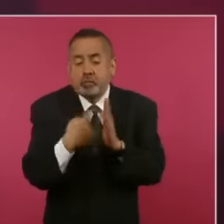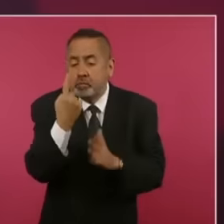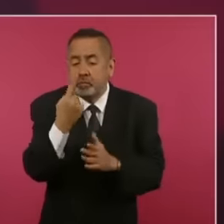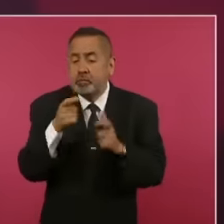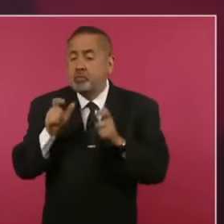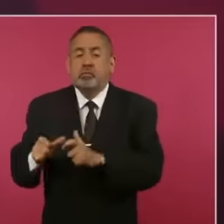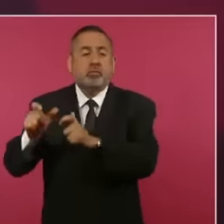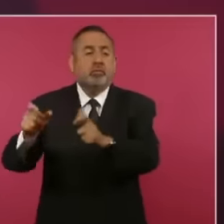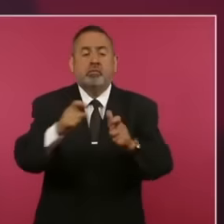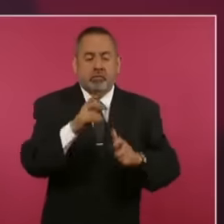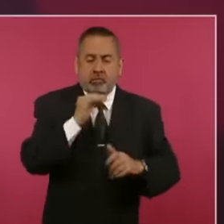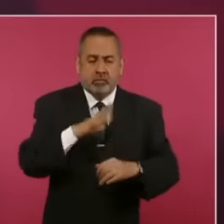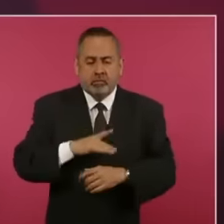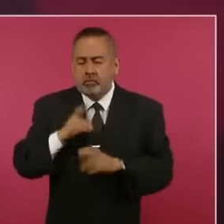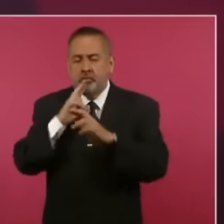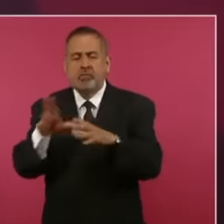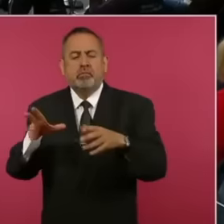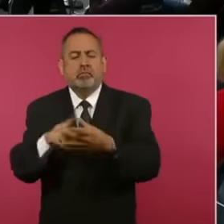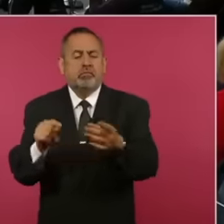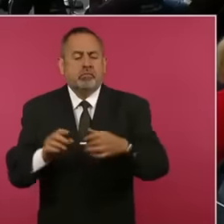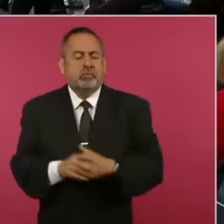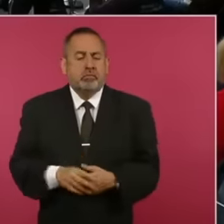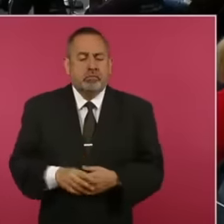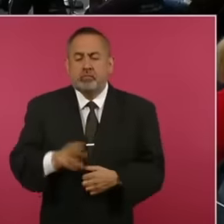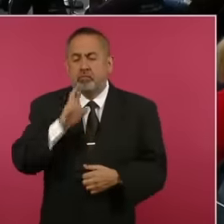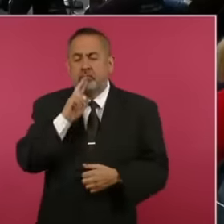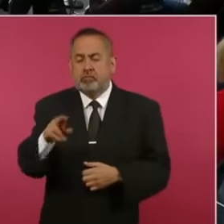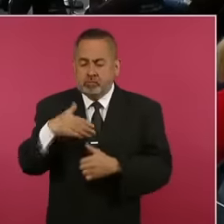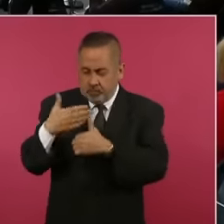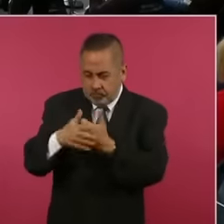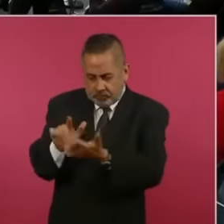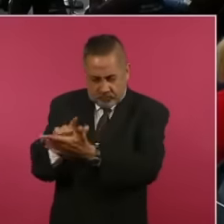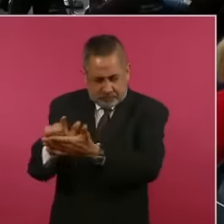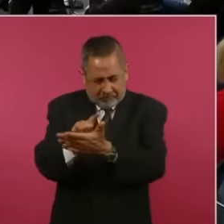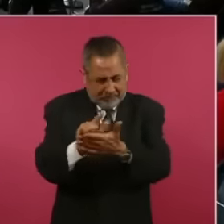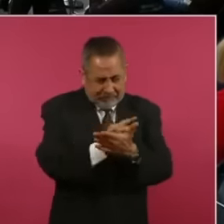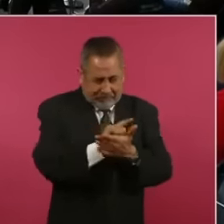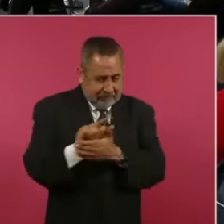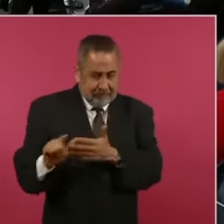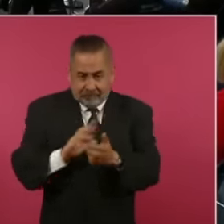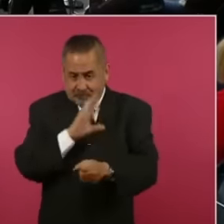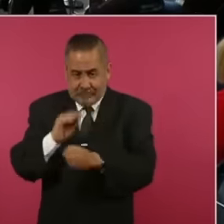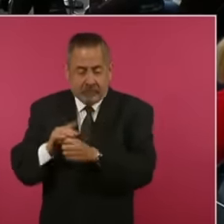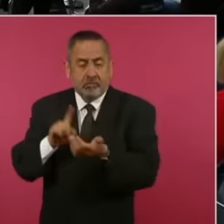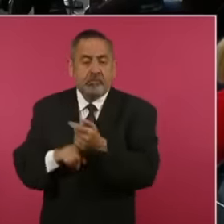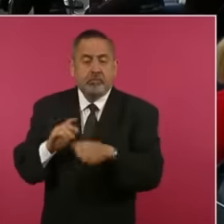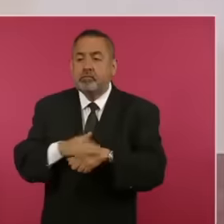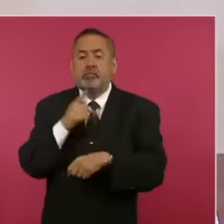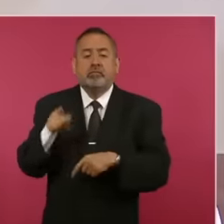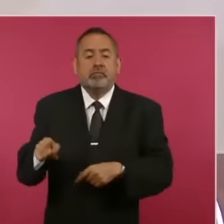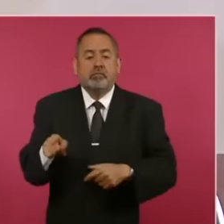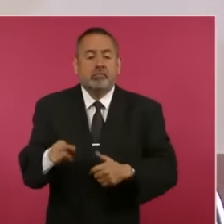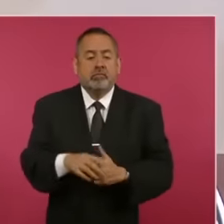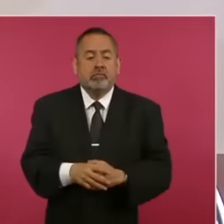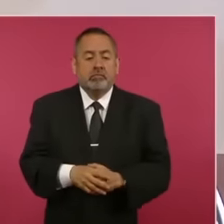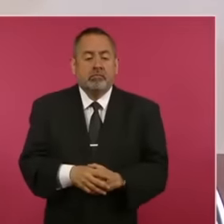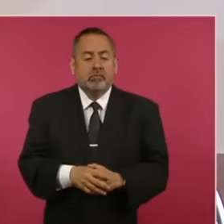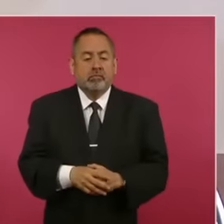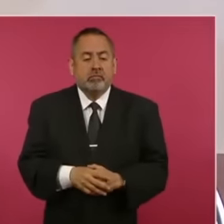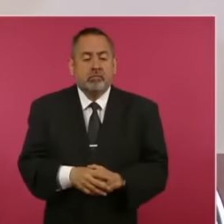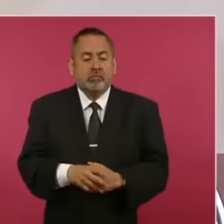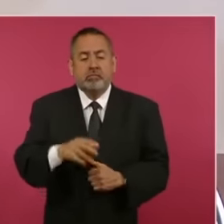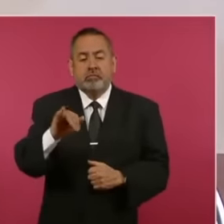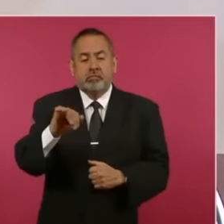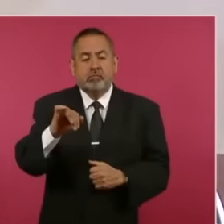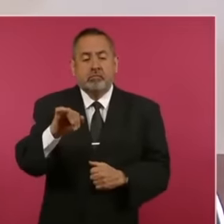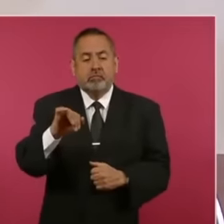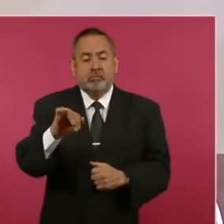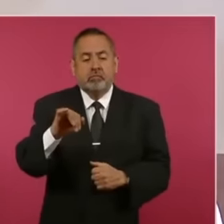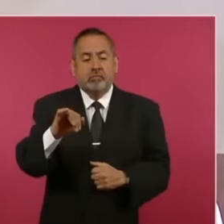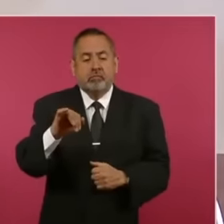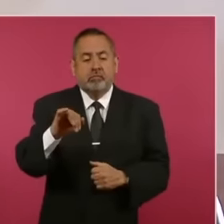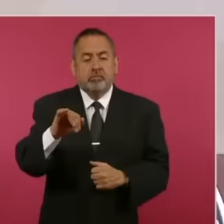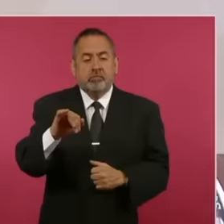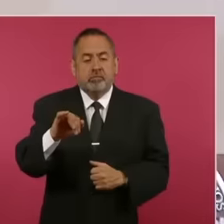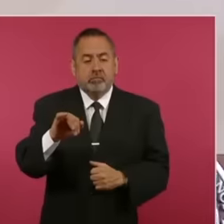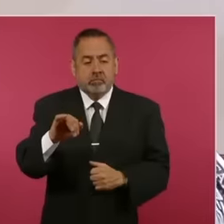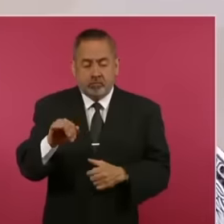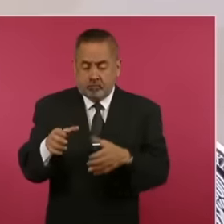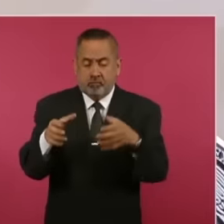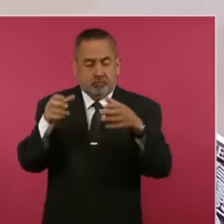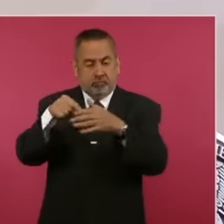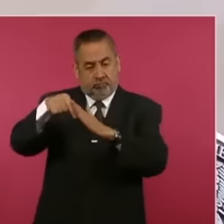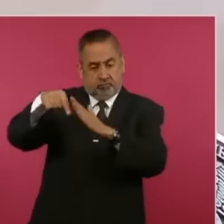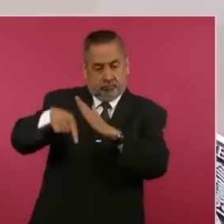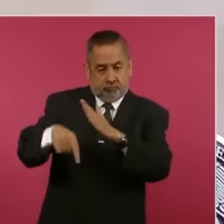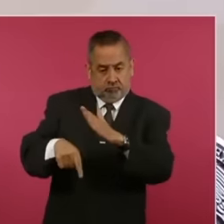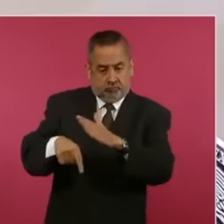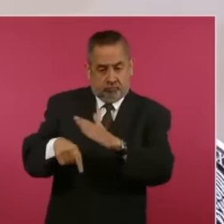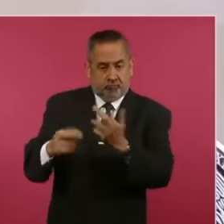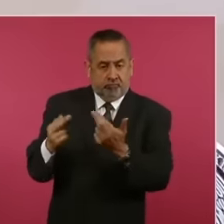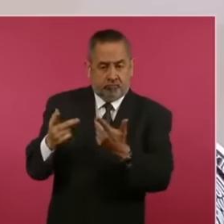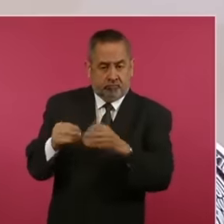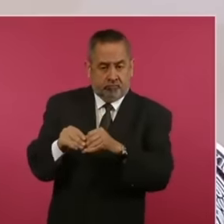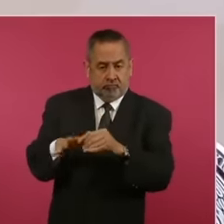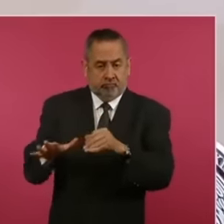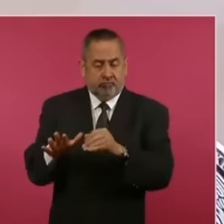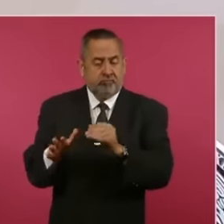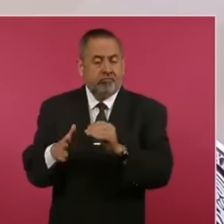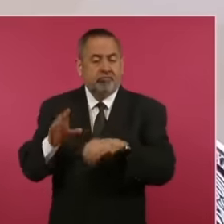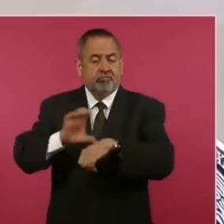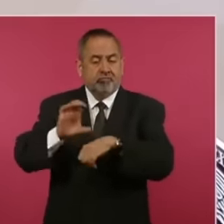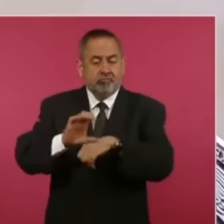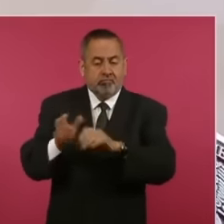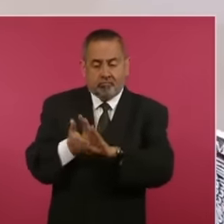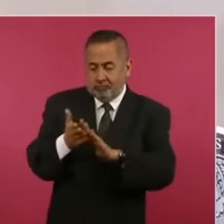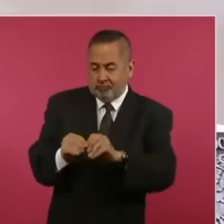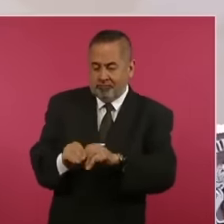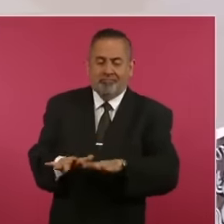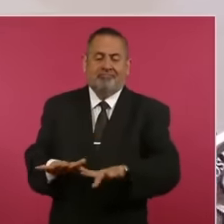is the solution, President, the solution is to clean because, um, if concrete came loose and